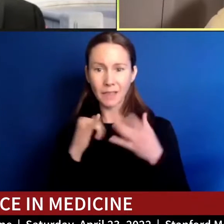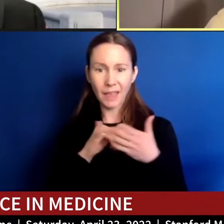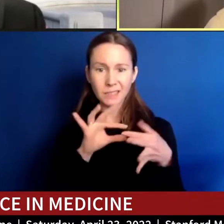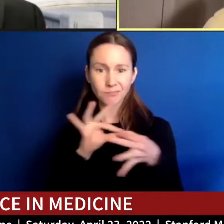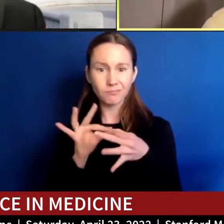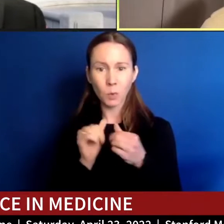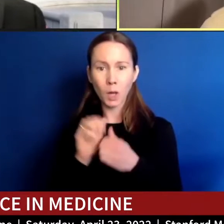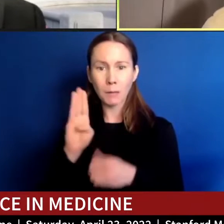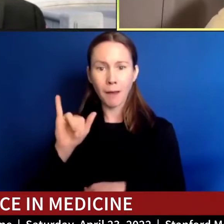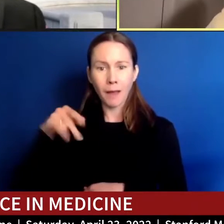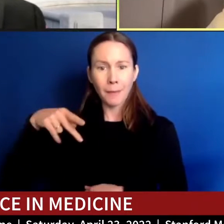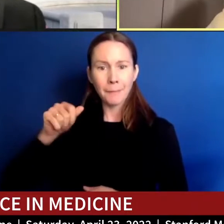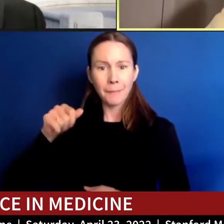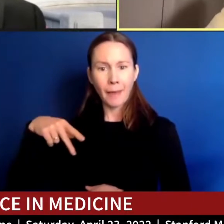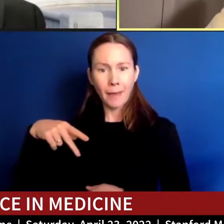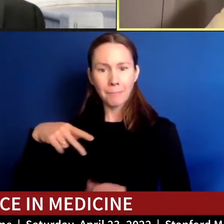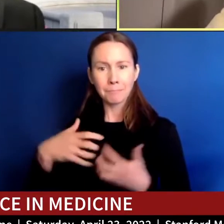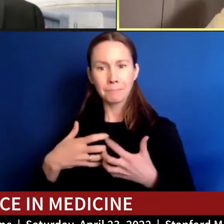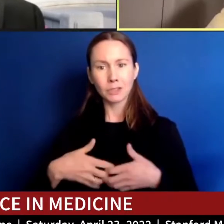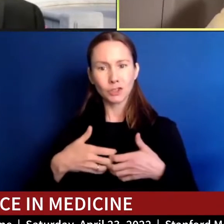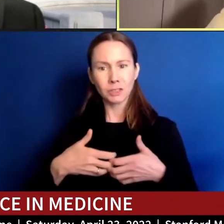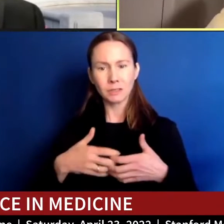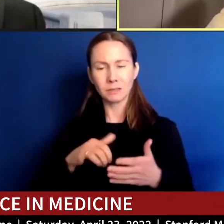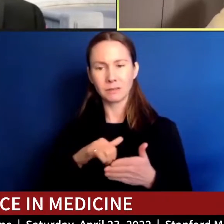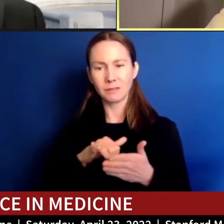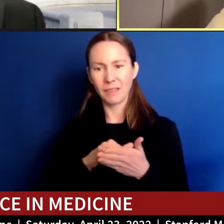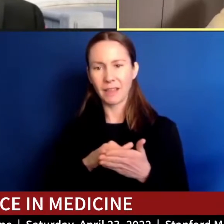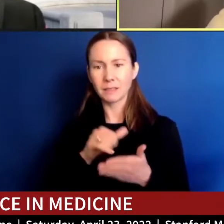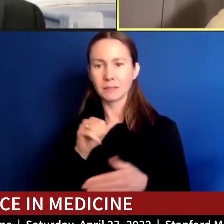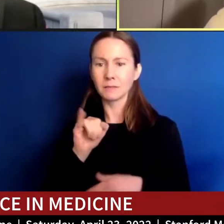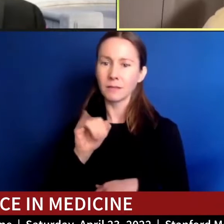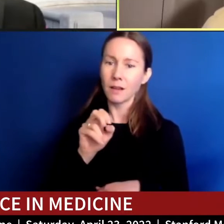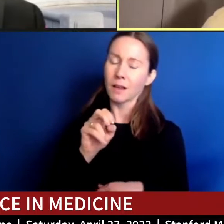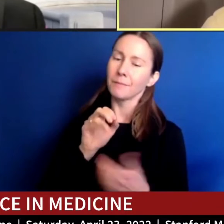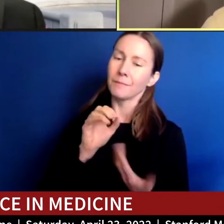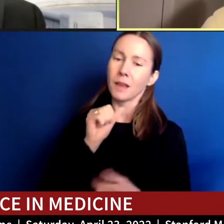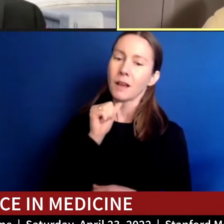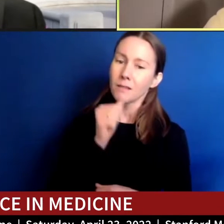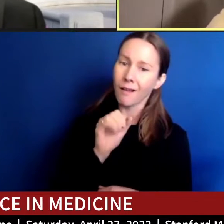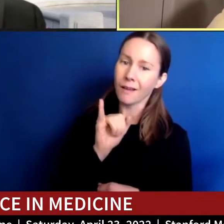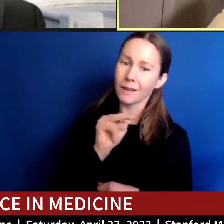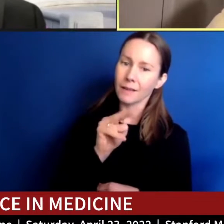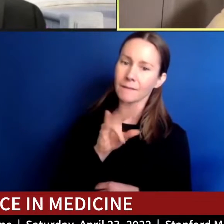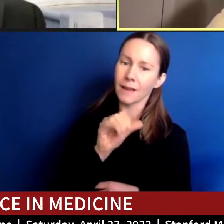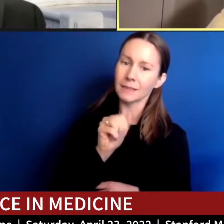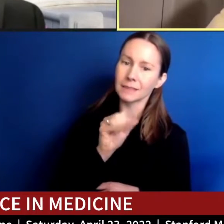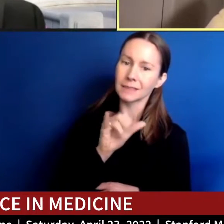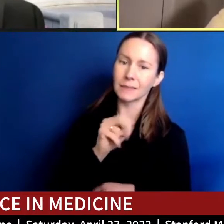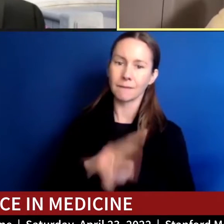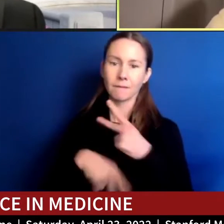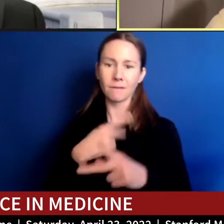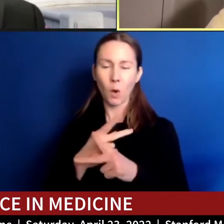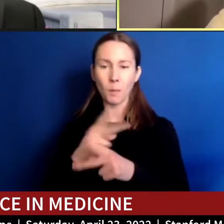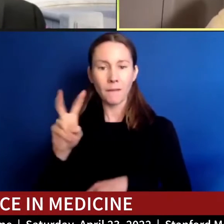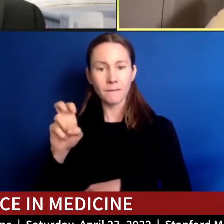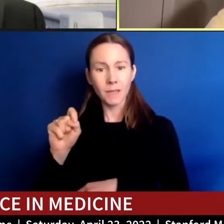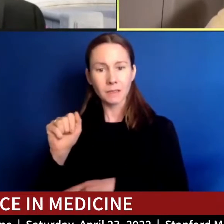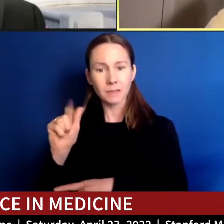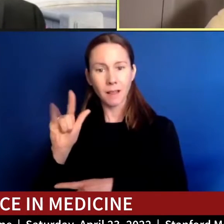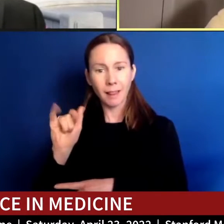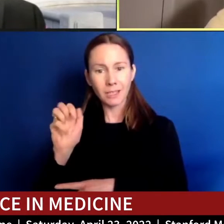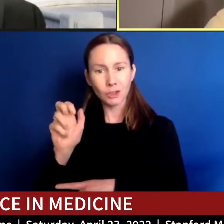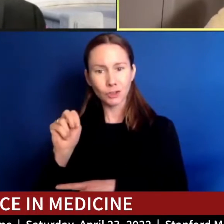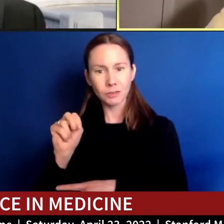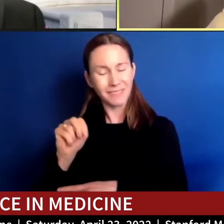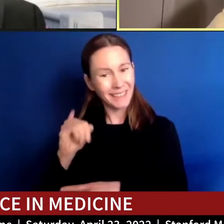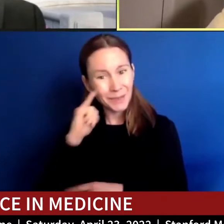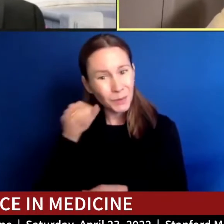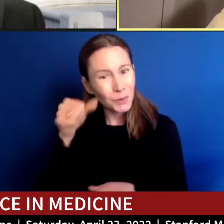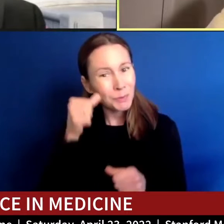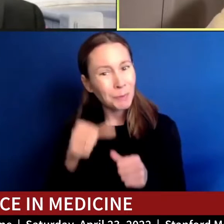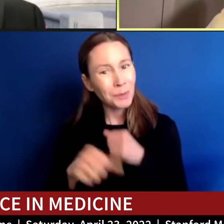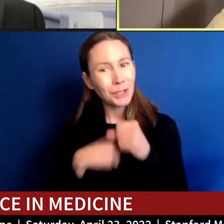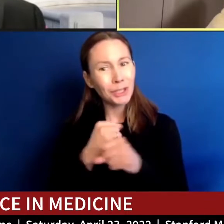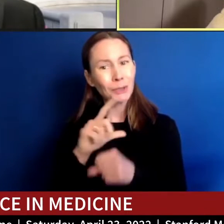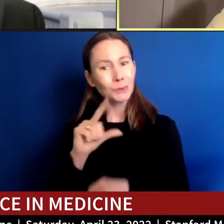which is a noninvasive form of ventilation. And if you all remember in 2020, there was a lot of